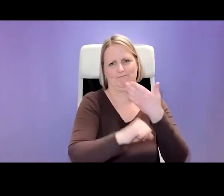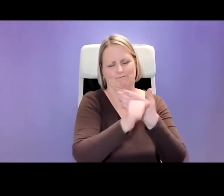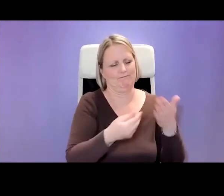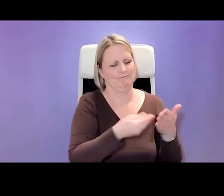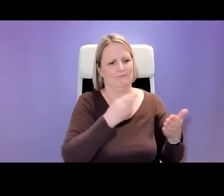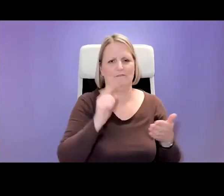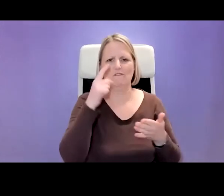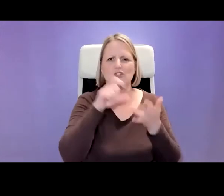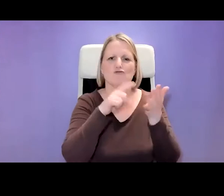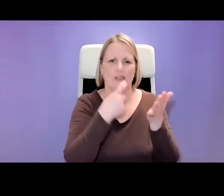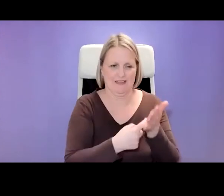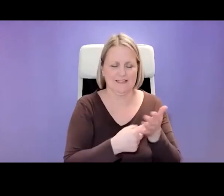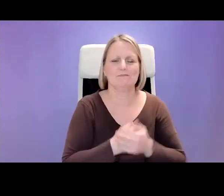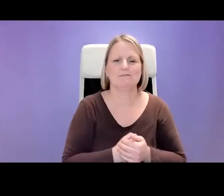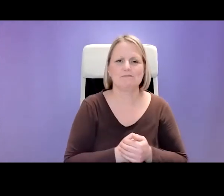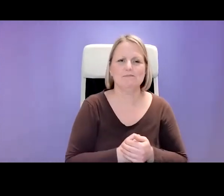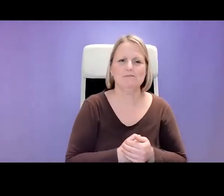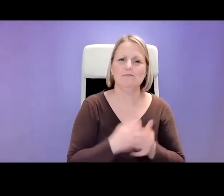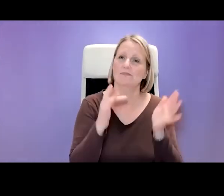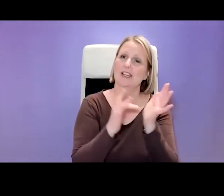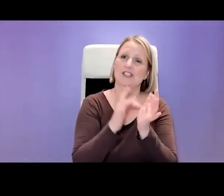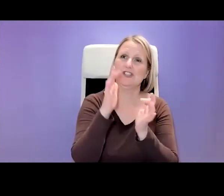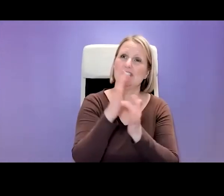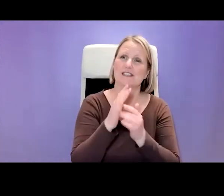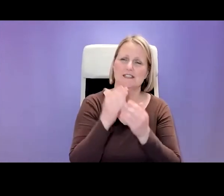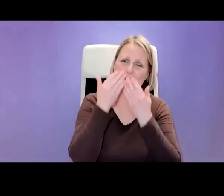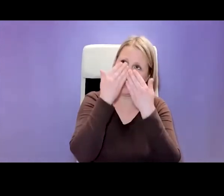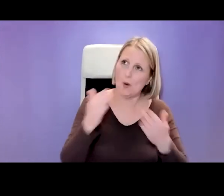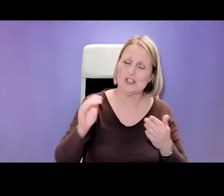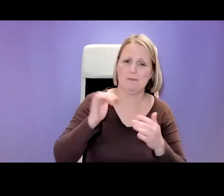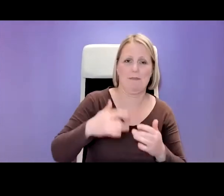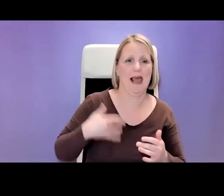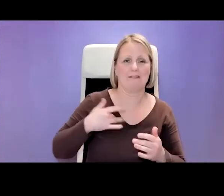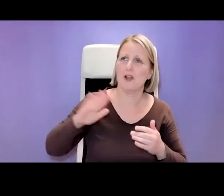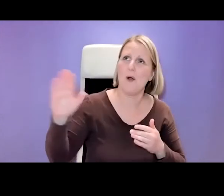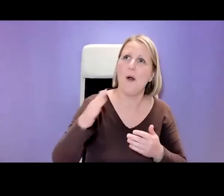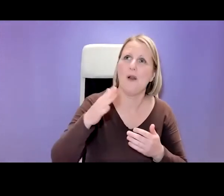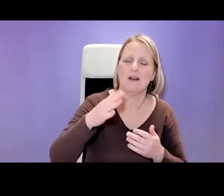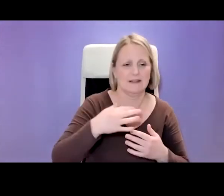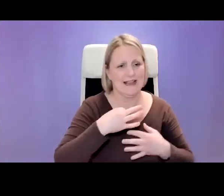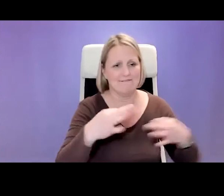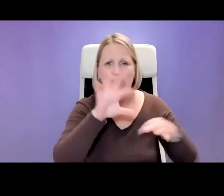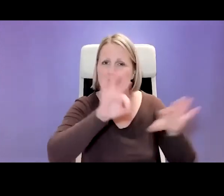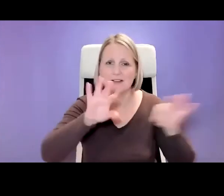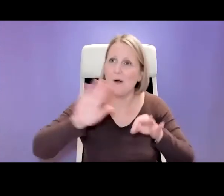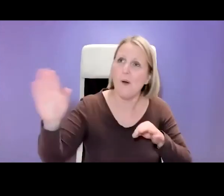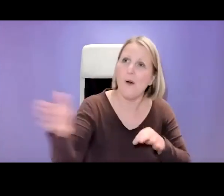In the worshipping life of Jesus Christ's body, everyone is invited to learn to recognise the distinctive ways of this kingdom.